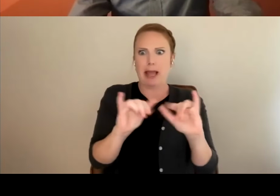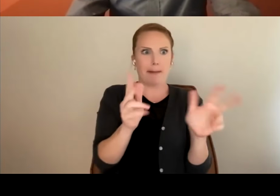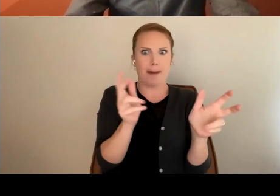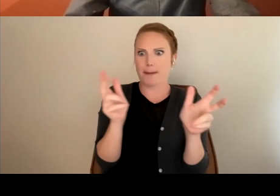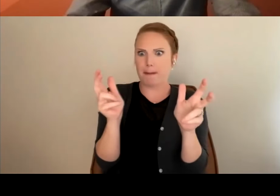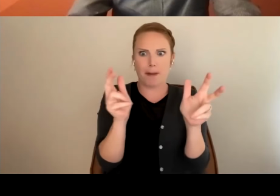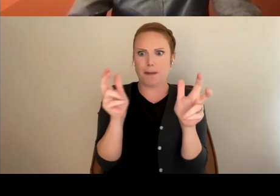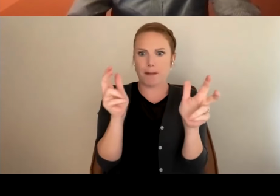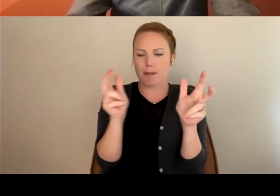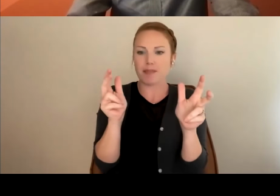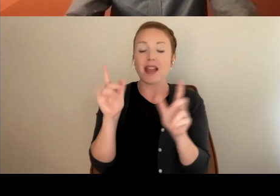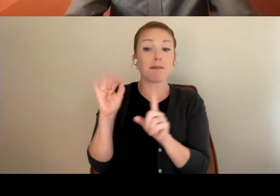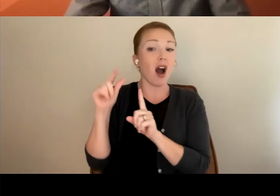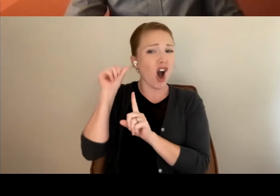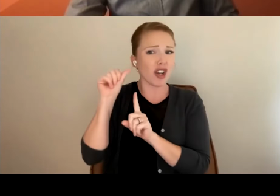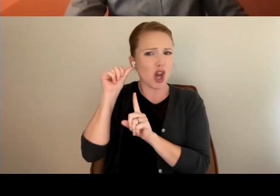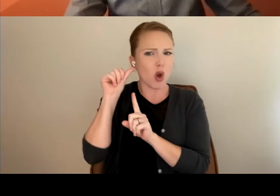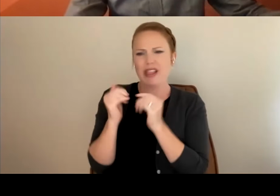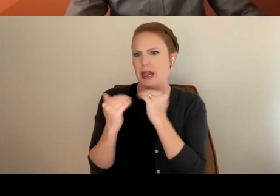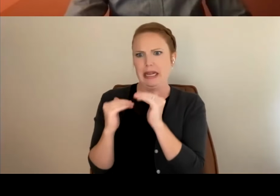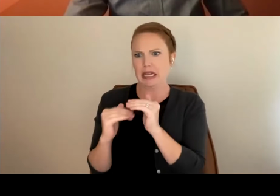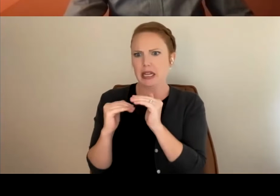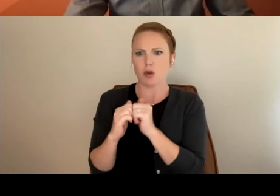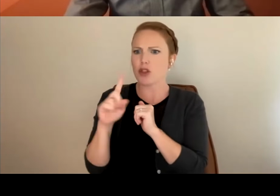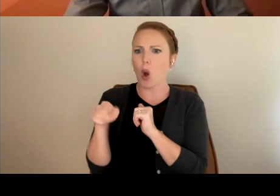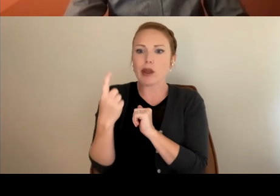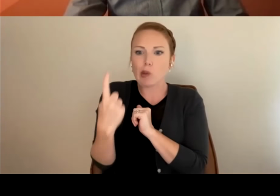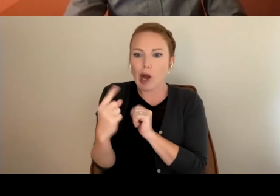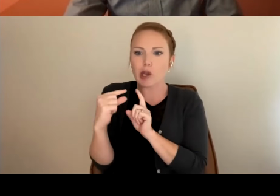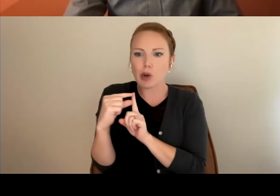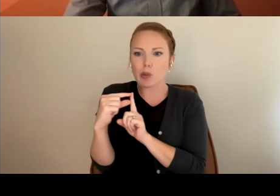we're talking about bringing data insights, but with signal detection theory